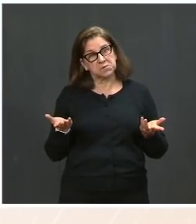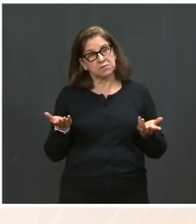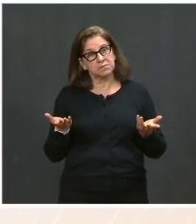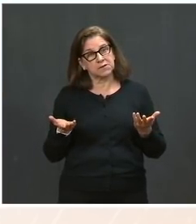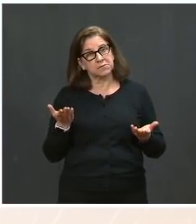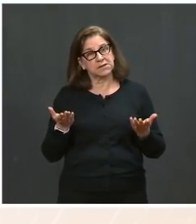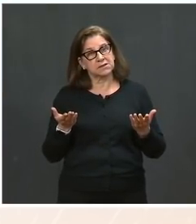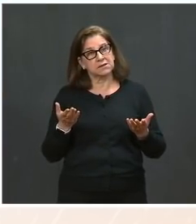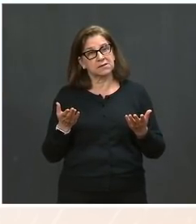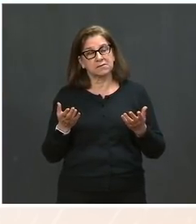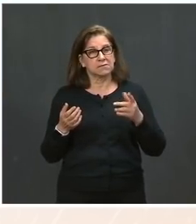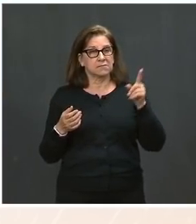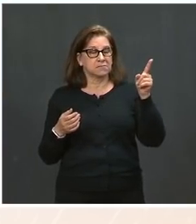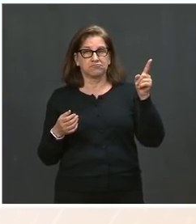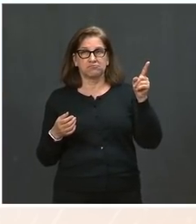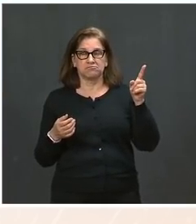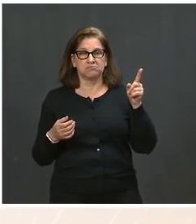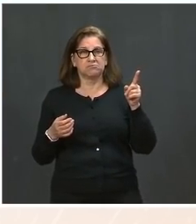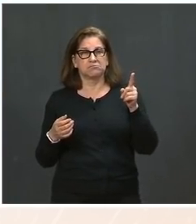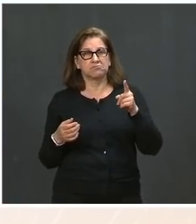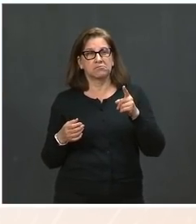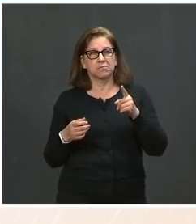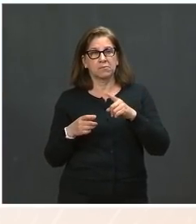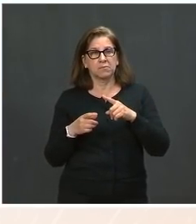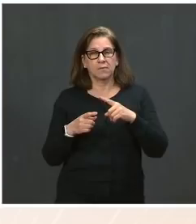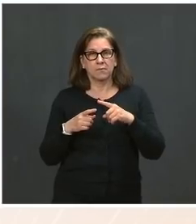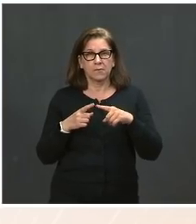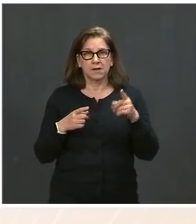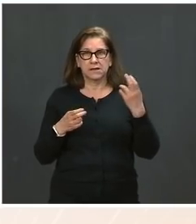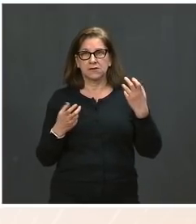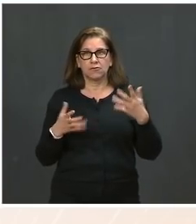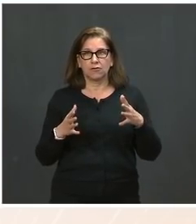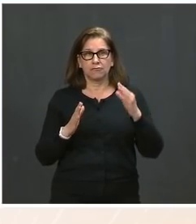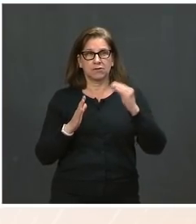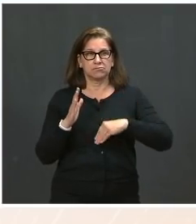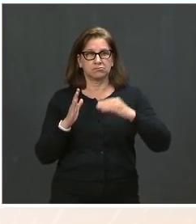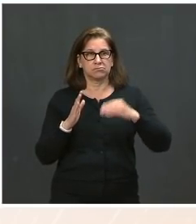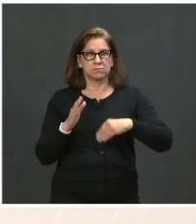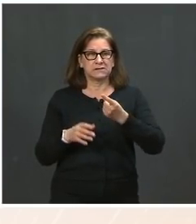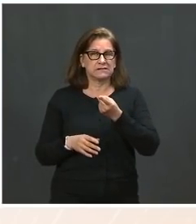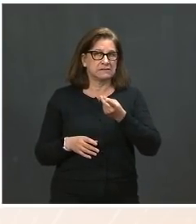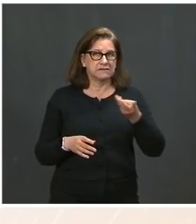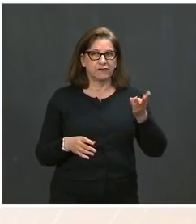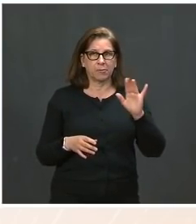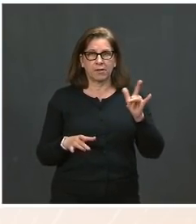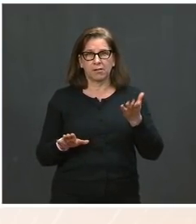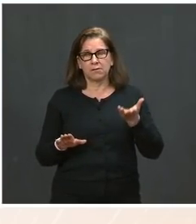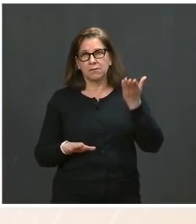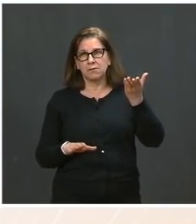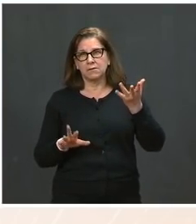given there have been a range of bills proposed that would address exactly this issue and a range of leaders in Congress